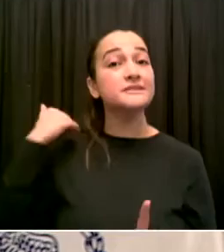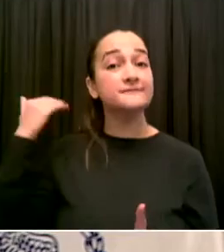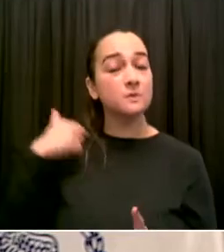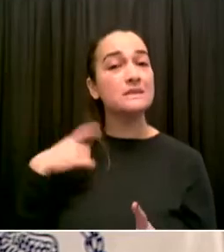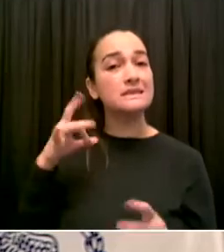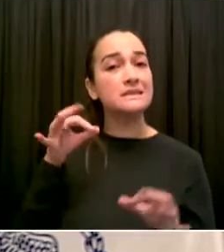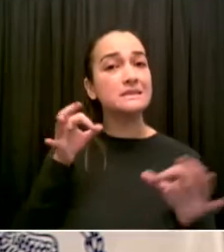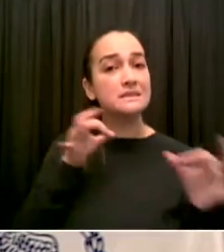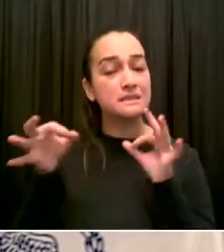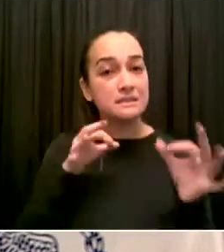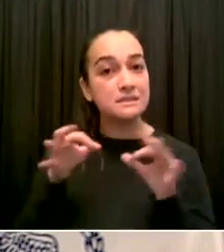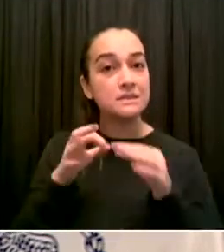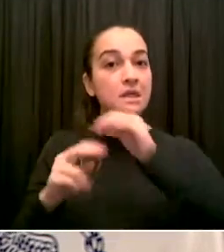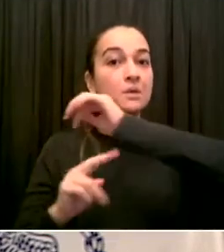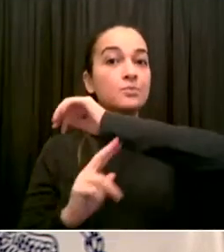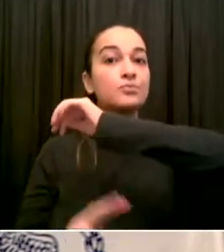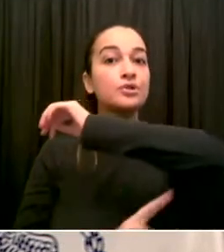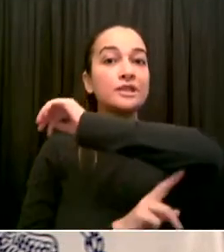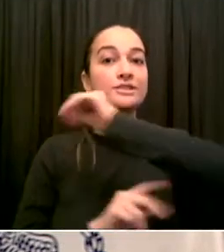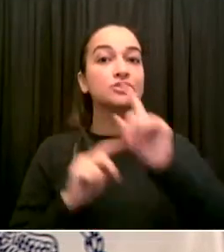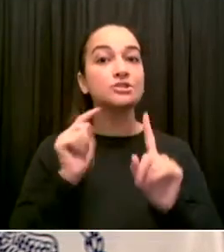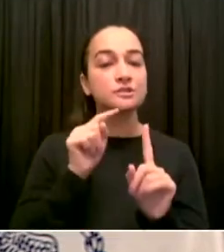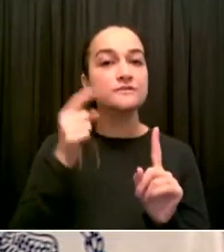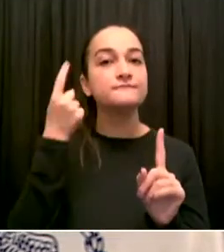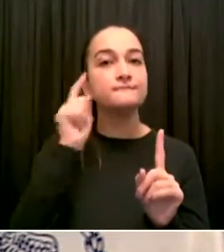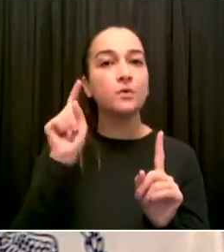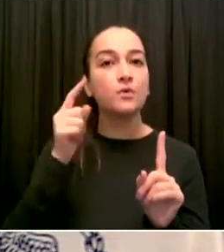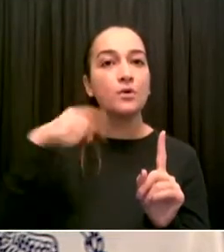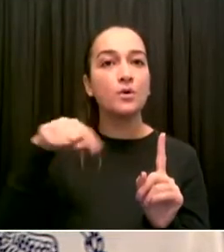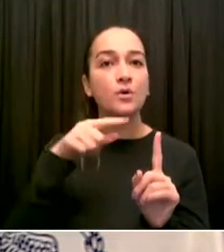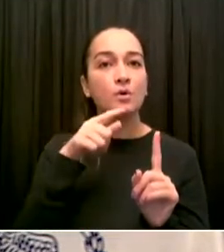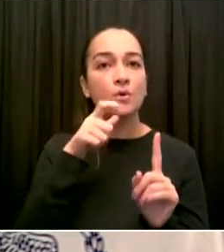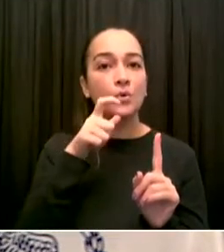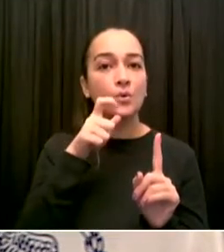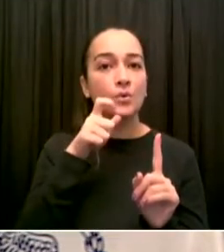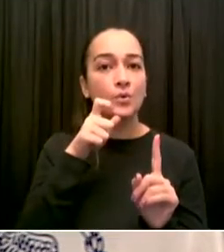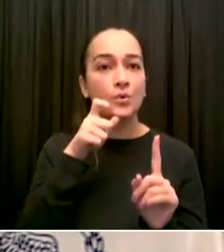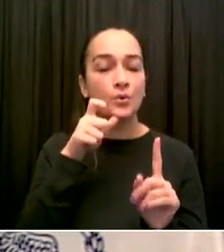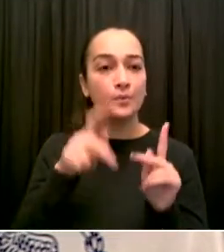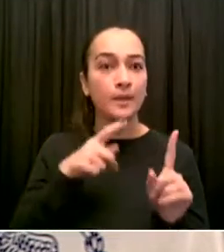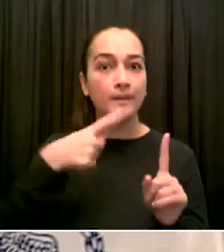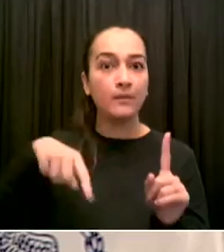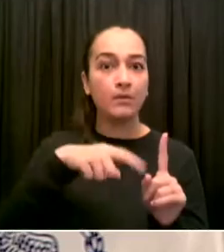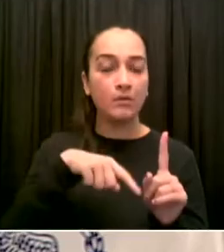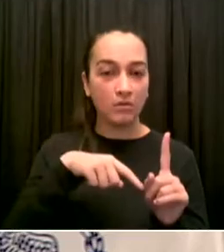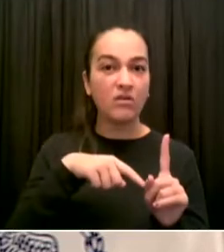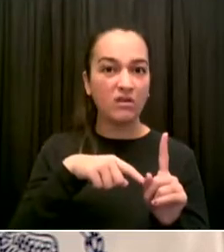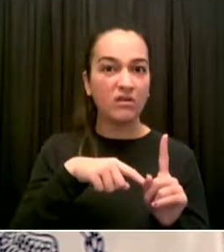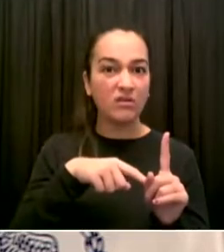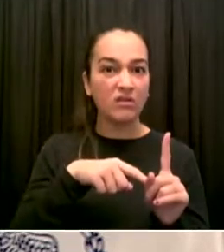ABOUOUT R BRIDGES FOR THE PEOPLE PLAN. THE IDEA IS TO ME AKIT EASIER